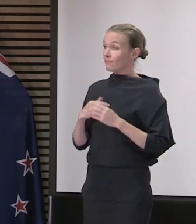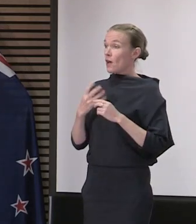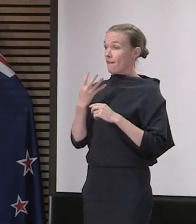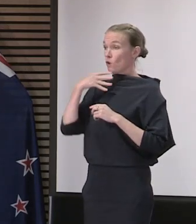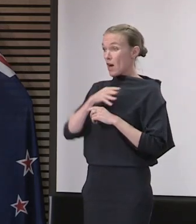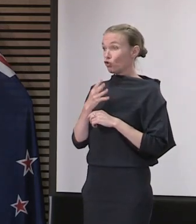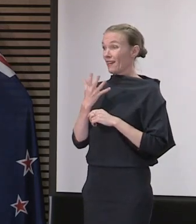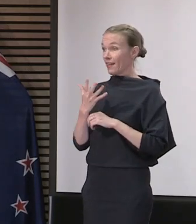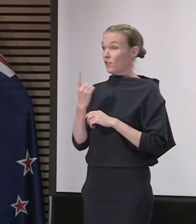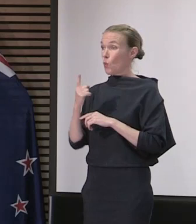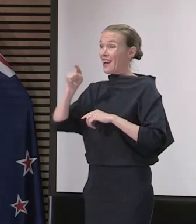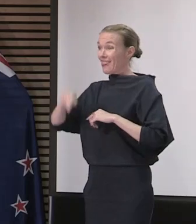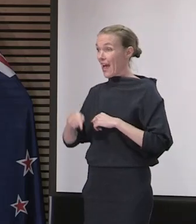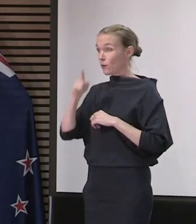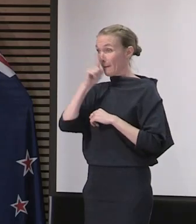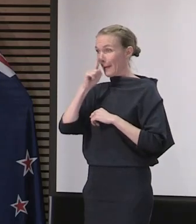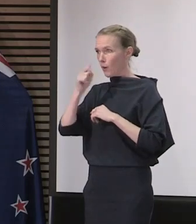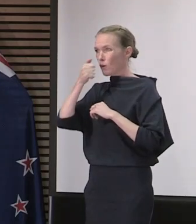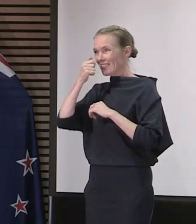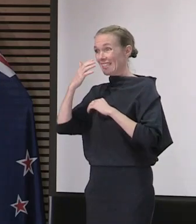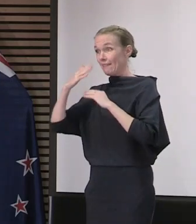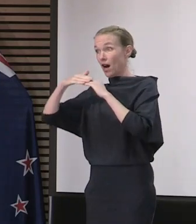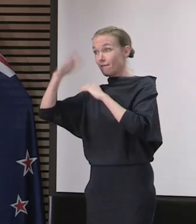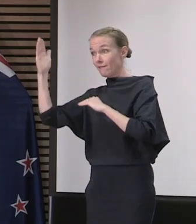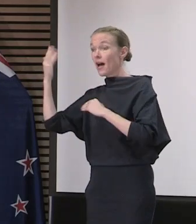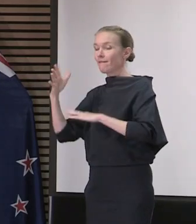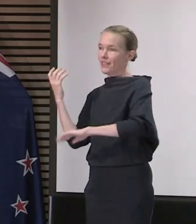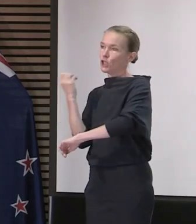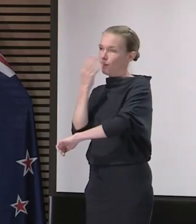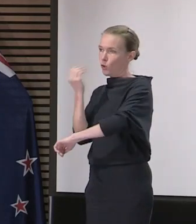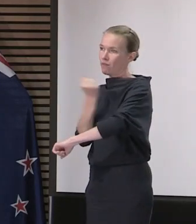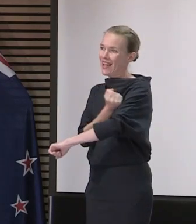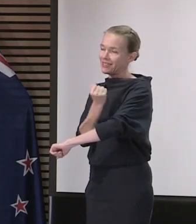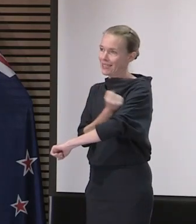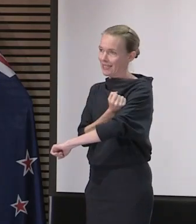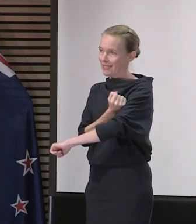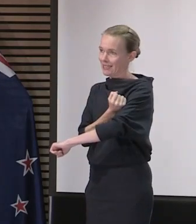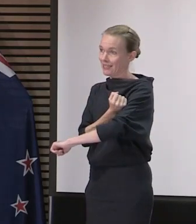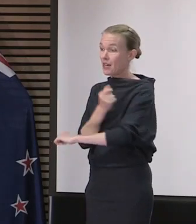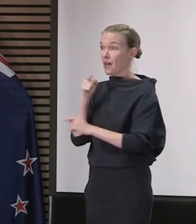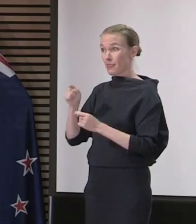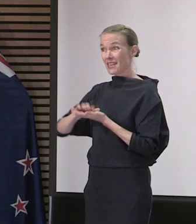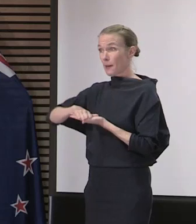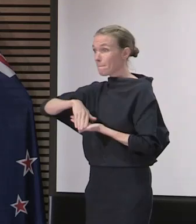be continuing. I am pleased to